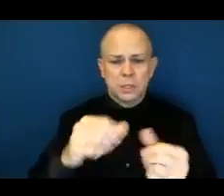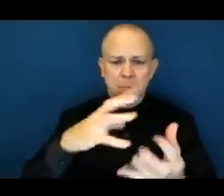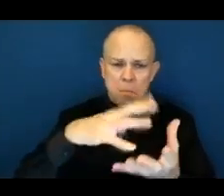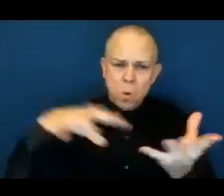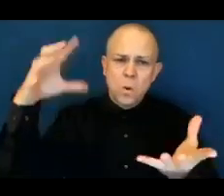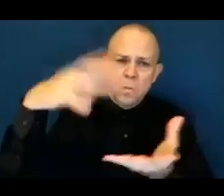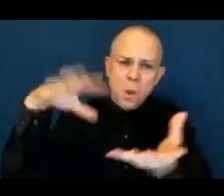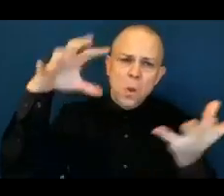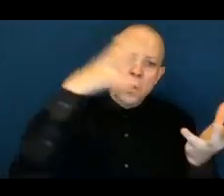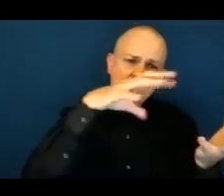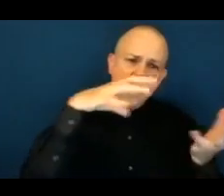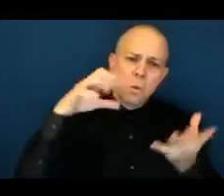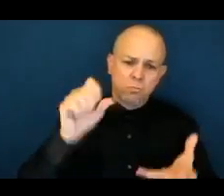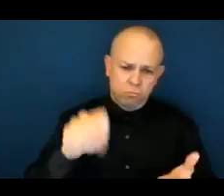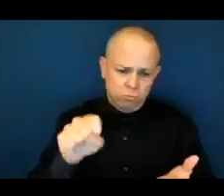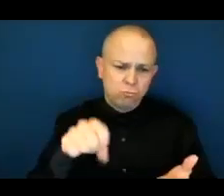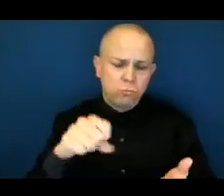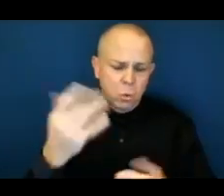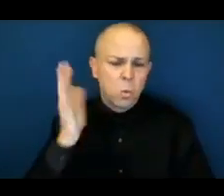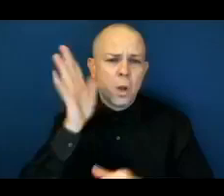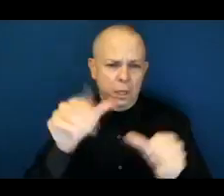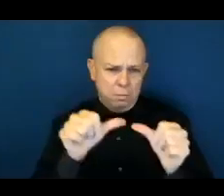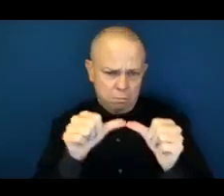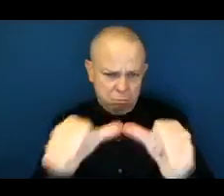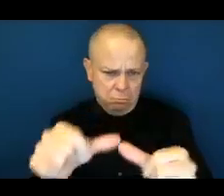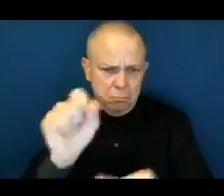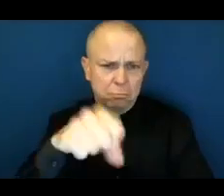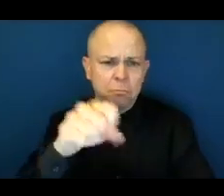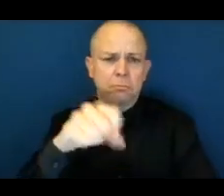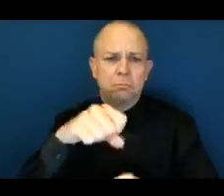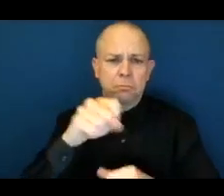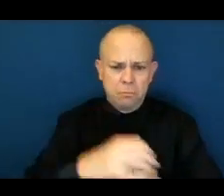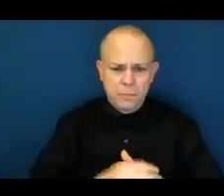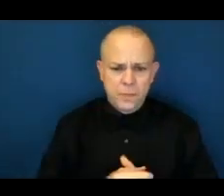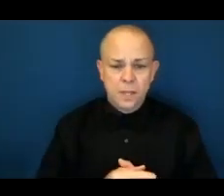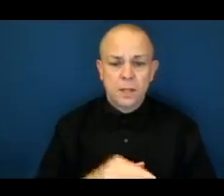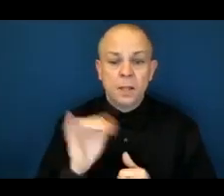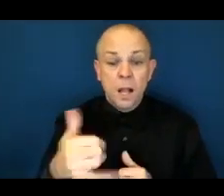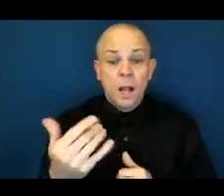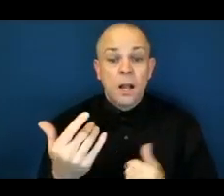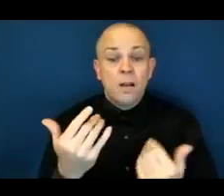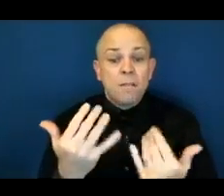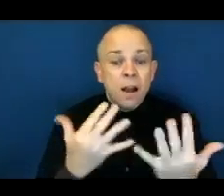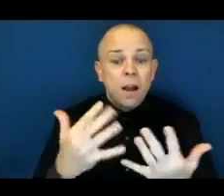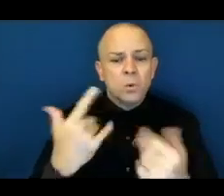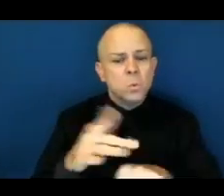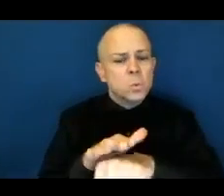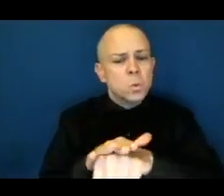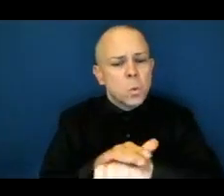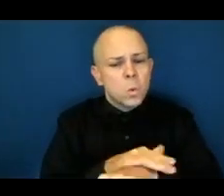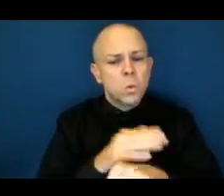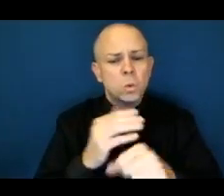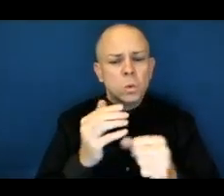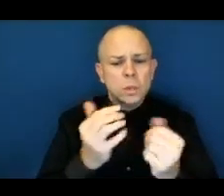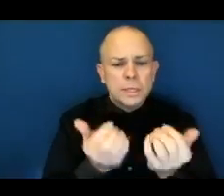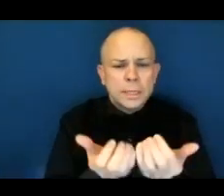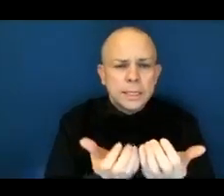continuous uh just really creeping type fire throughout the area so when we do see the smokes we make sure that